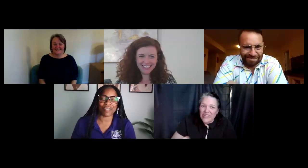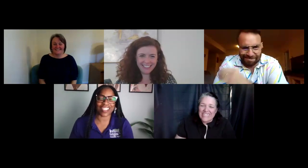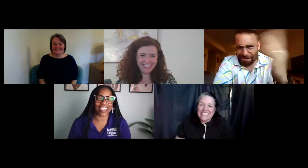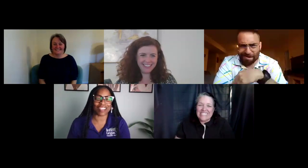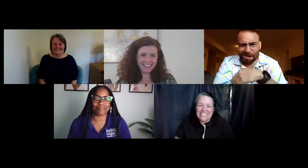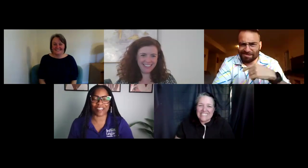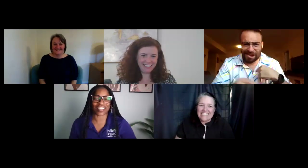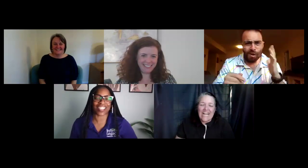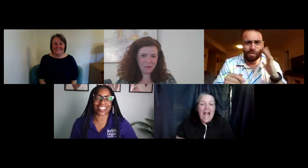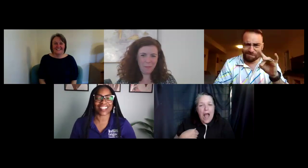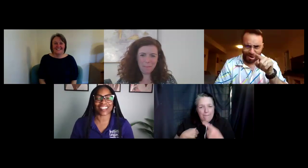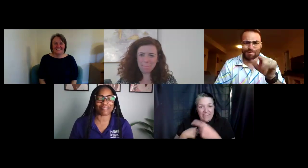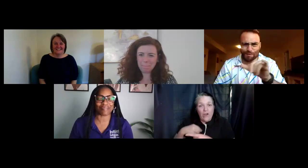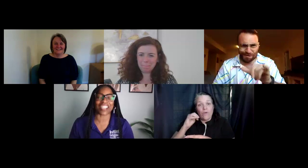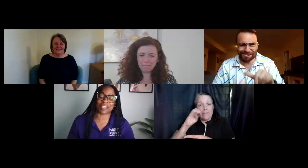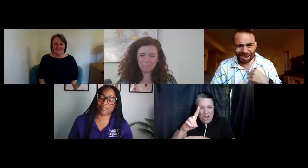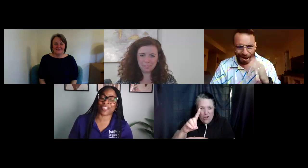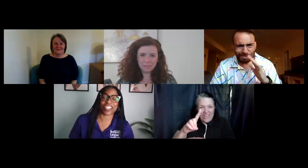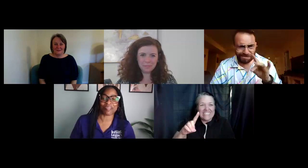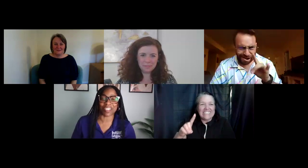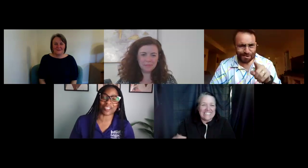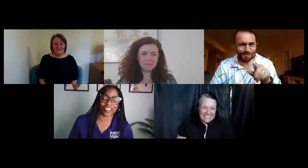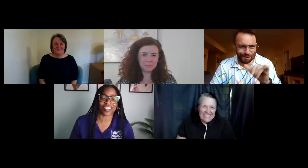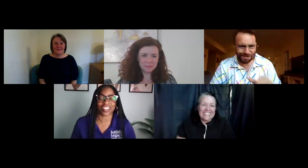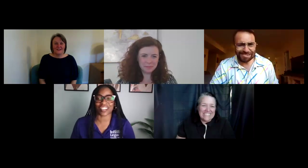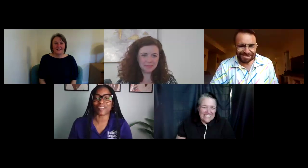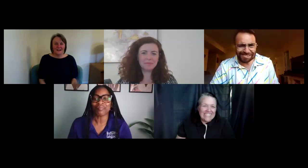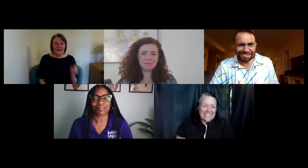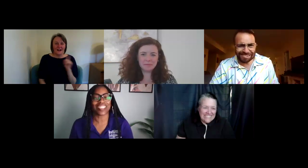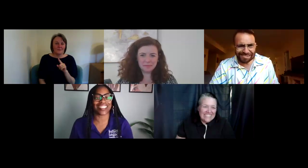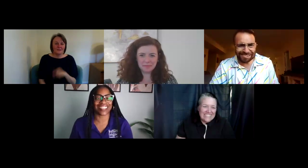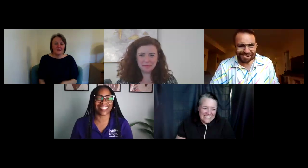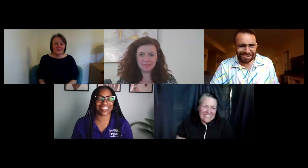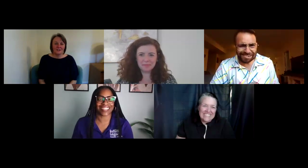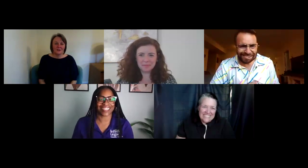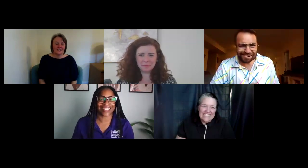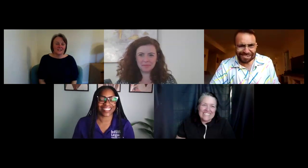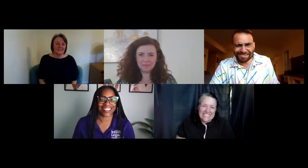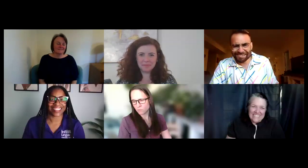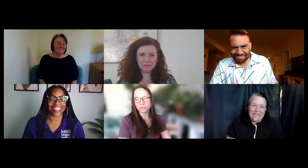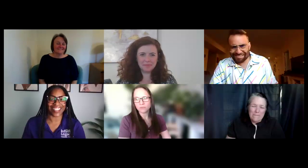I will be with Team Maryland. And Team Virginia. I'm getting t-shirts this year. I'm going to find you too, Ieesha!